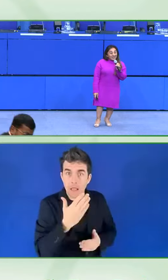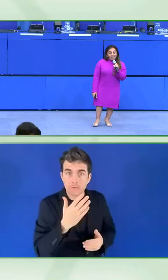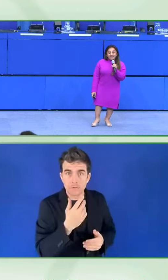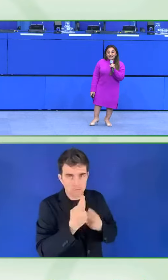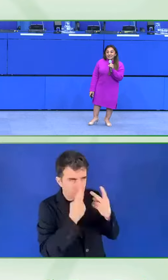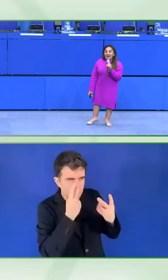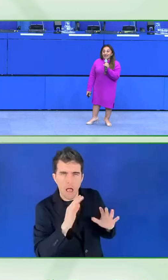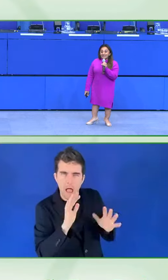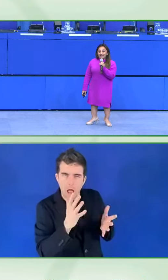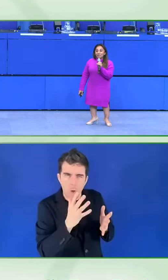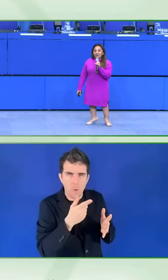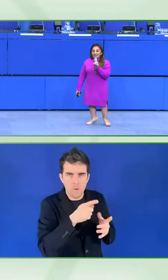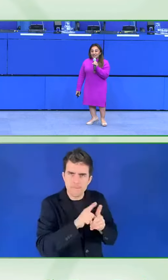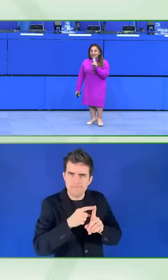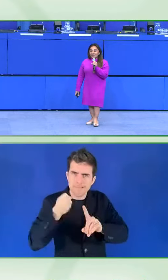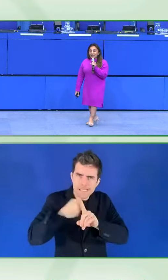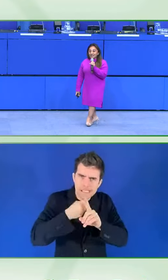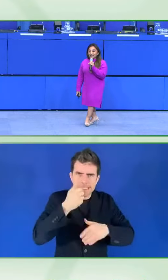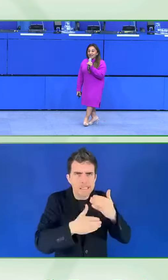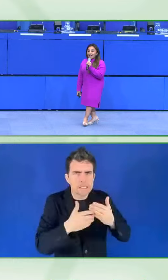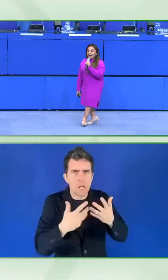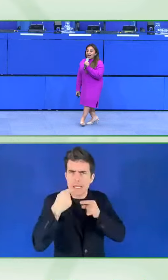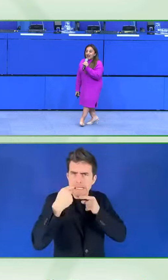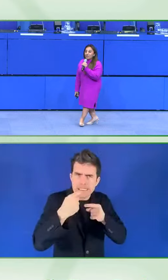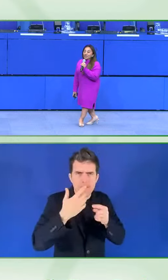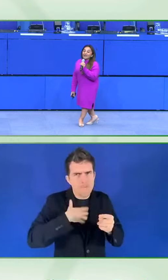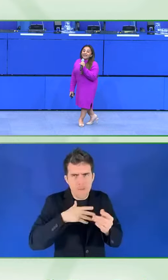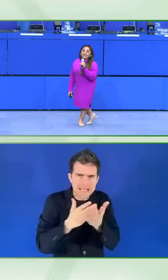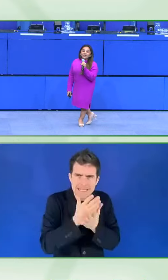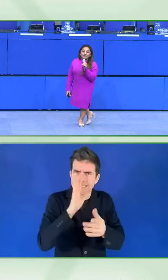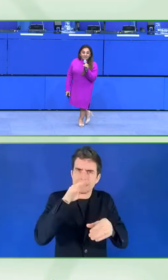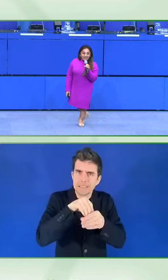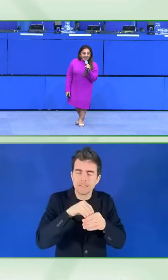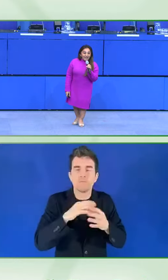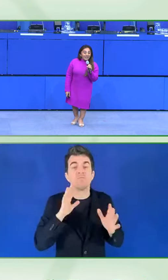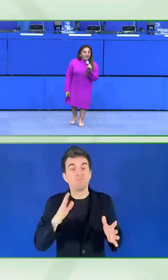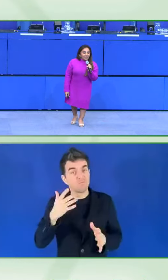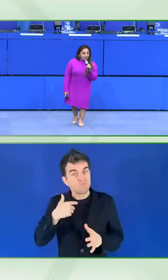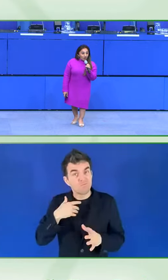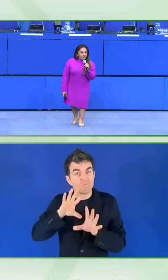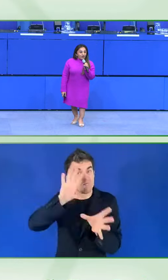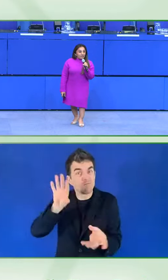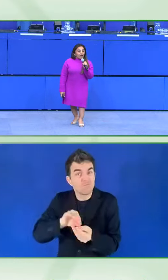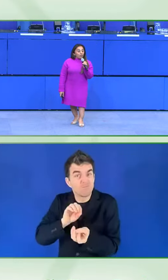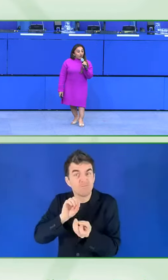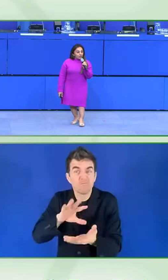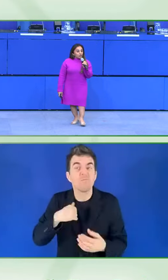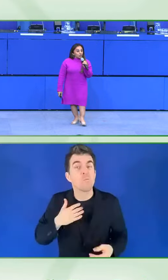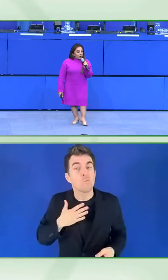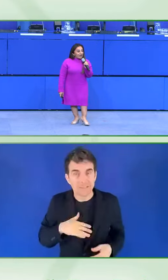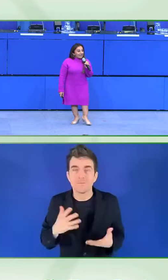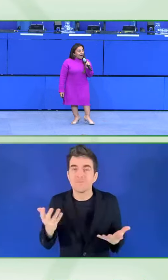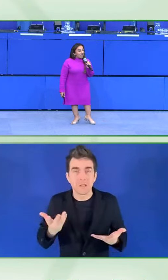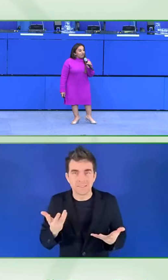lead to feelings of internalised able as in, and I don't think I've met a disabled person who has not ever talked about their internalised able as in, or struggling with that.